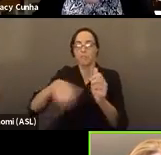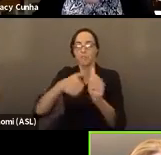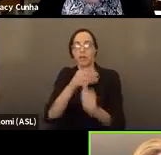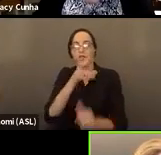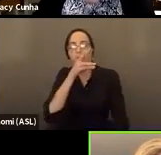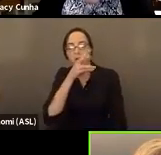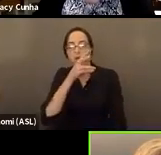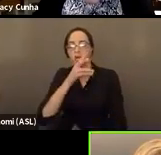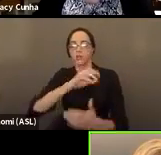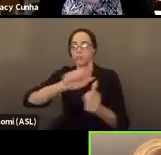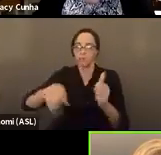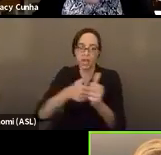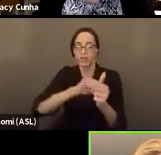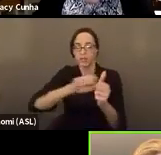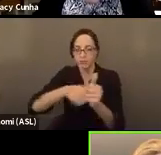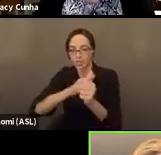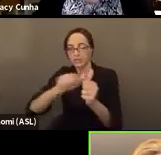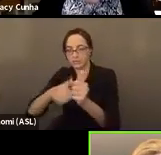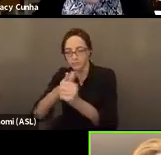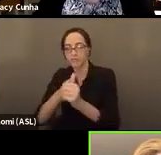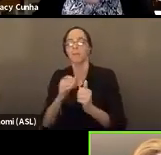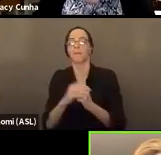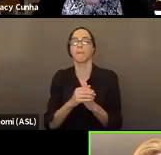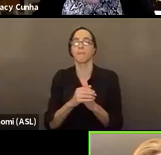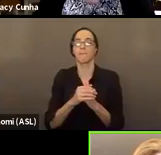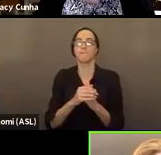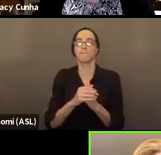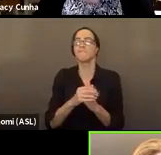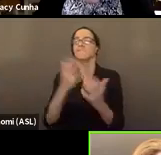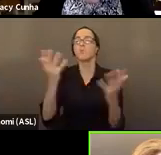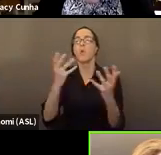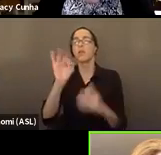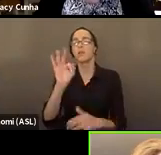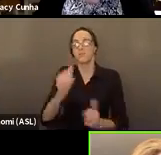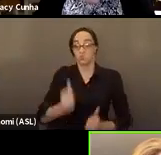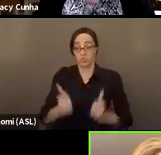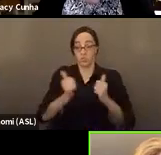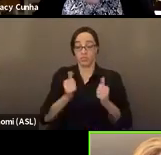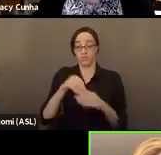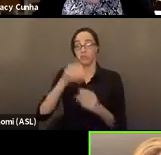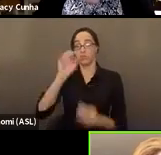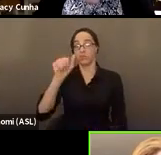what if you live in an apartment which a lot of people do does the landlord have that information